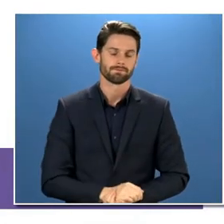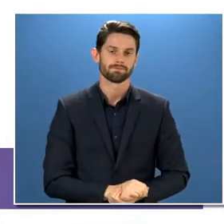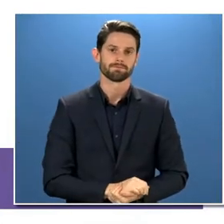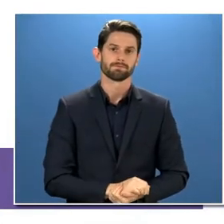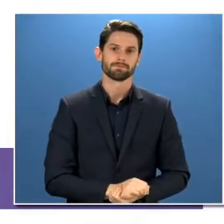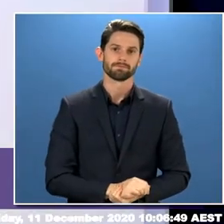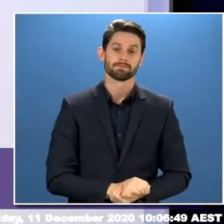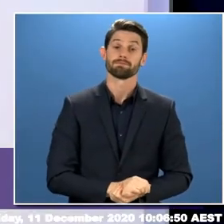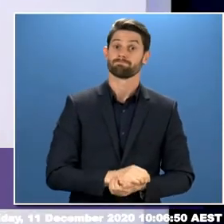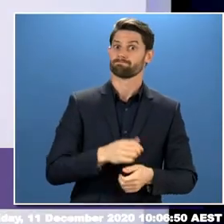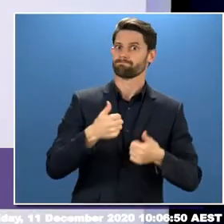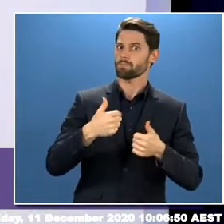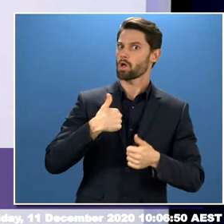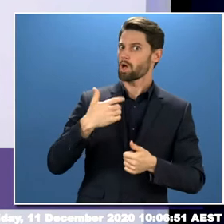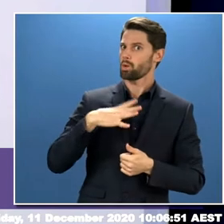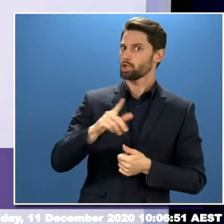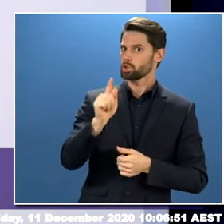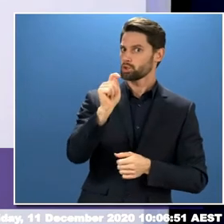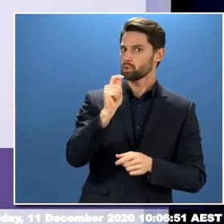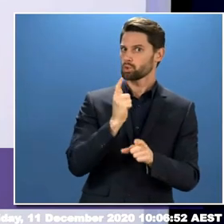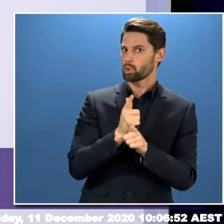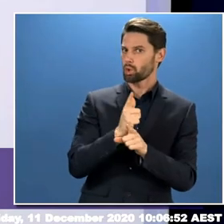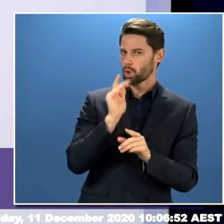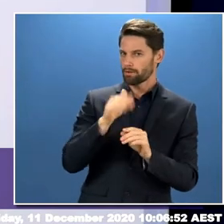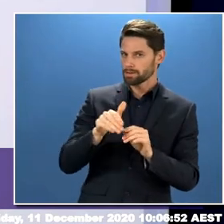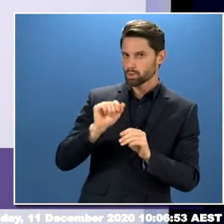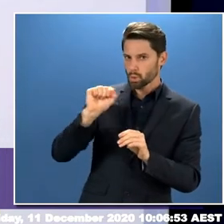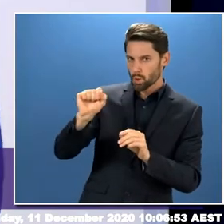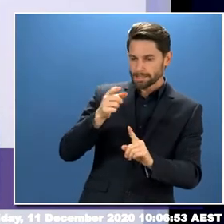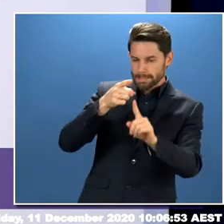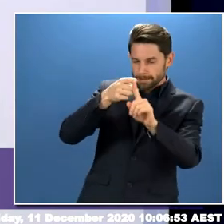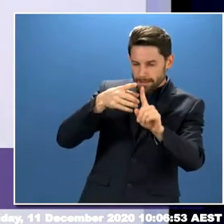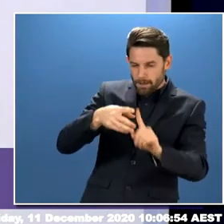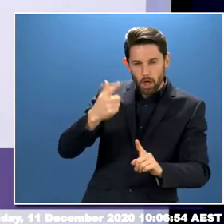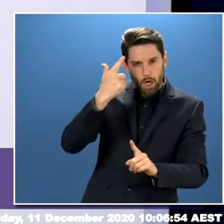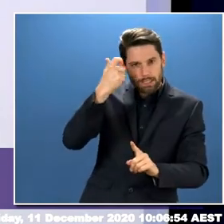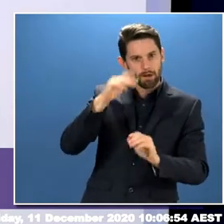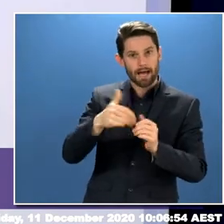recommendations as they touch on people with disability, but can I come back to the Convention.